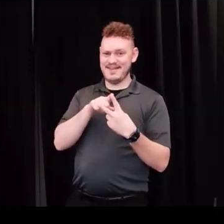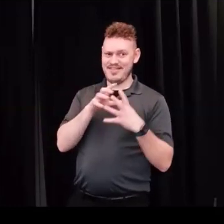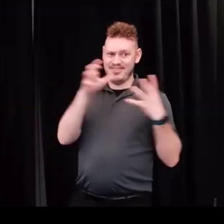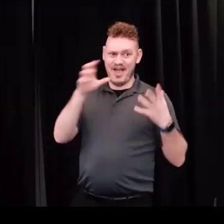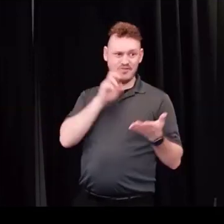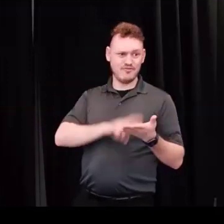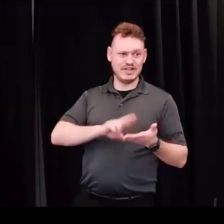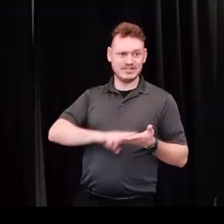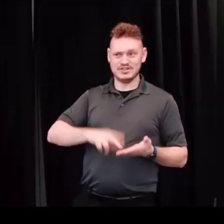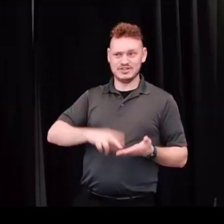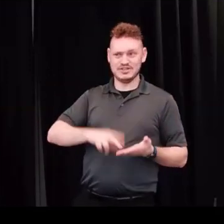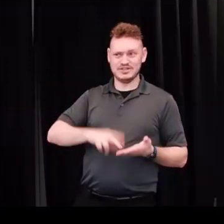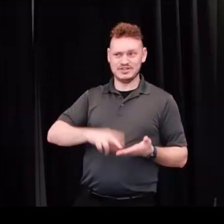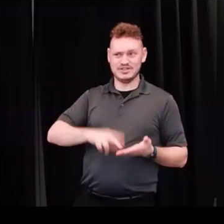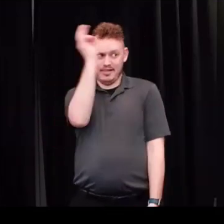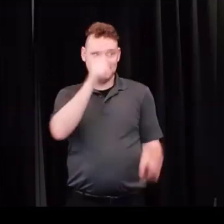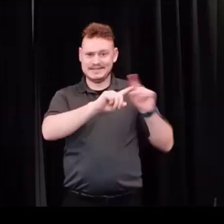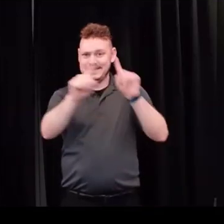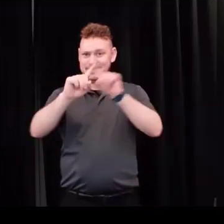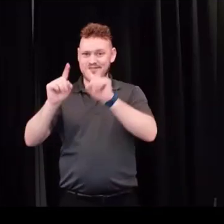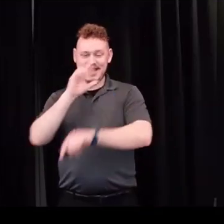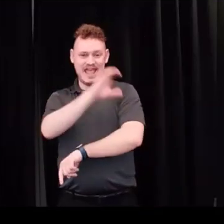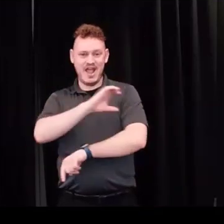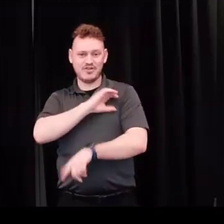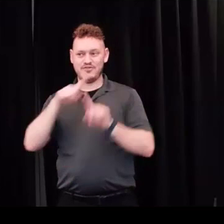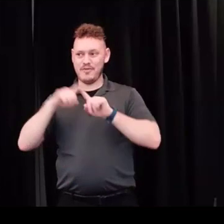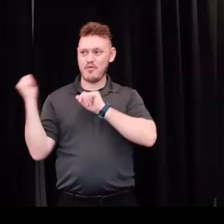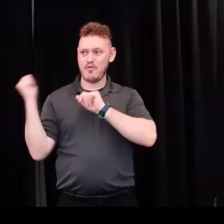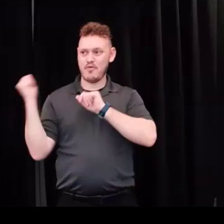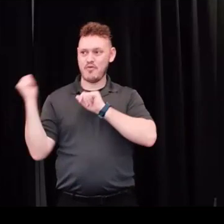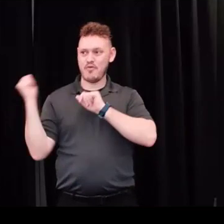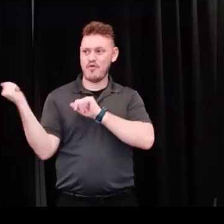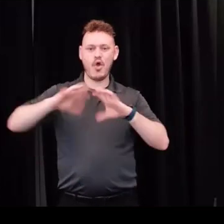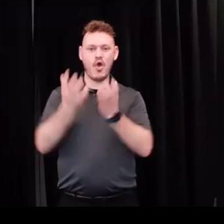different Clue characters from around the world so I think we'll have some new Clue character